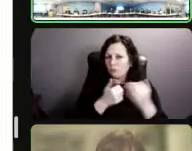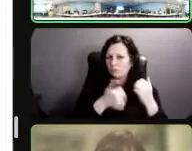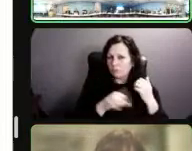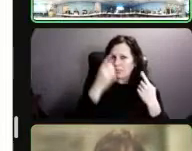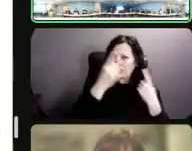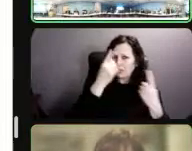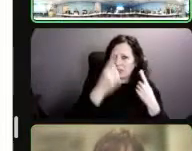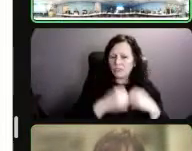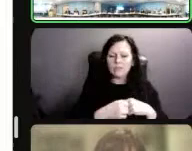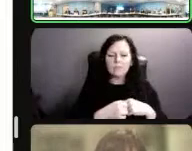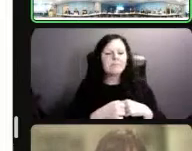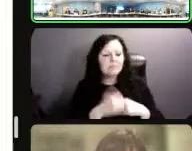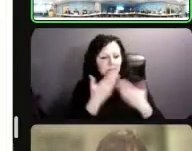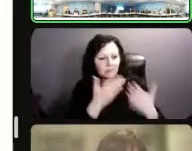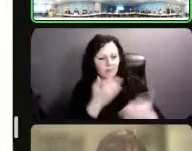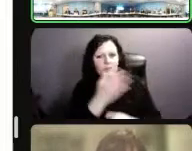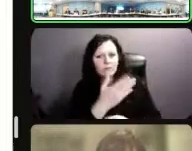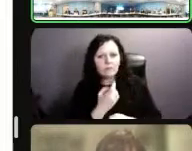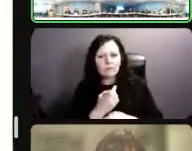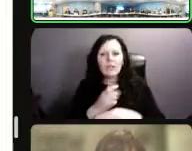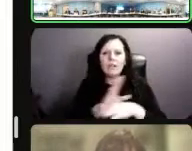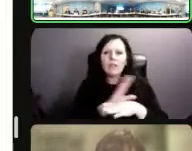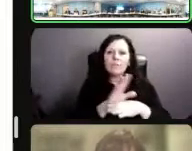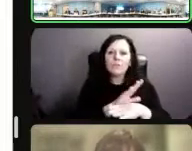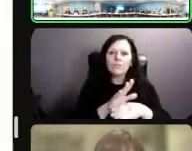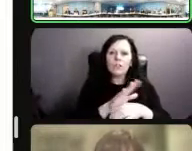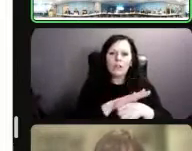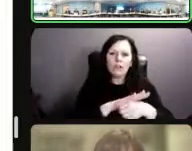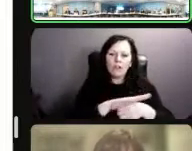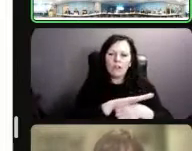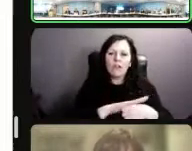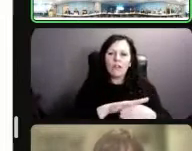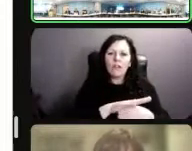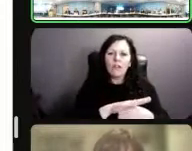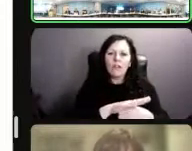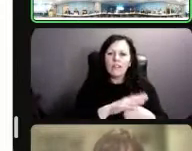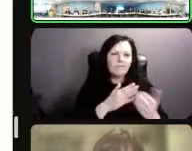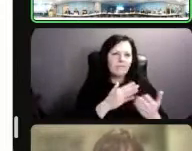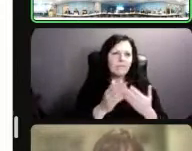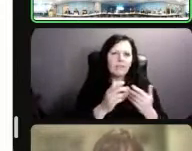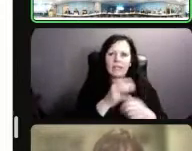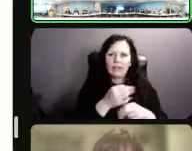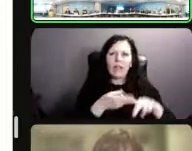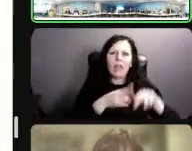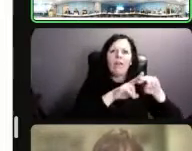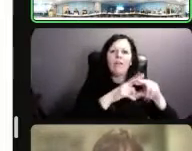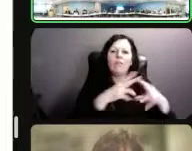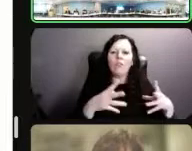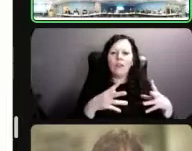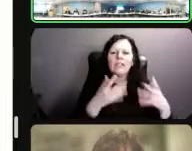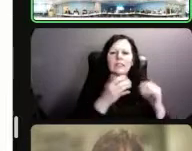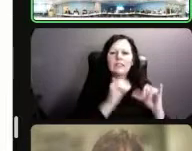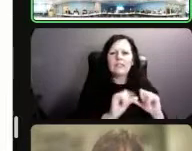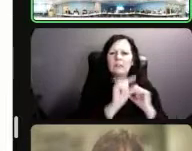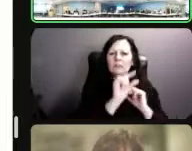ANNUAL REVENUE OR THE QUESTION